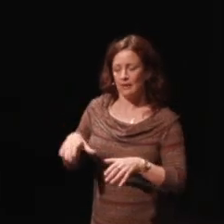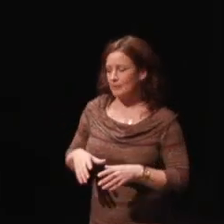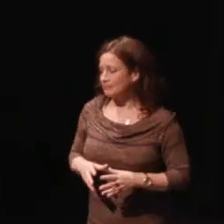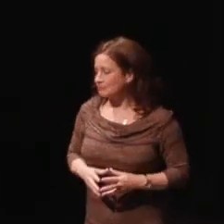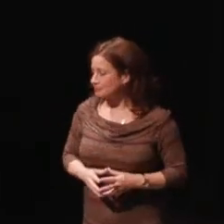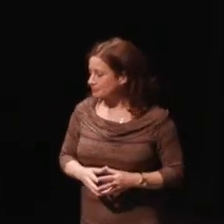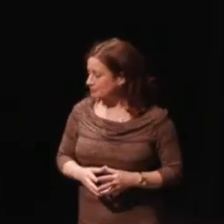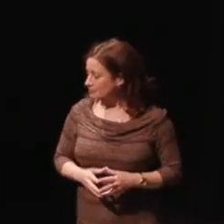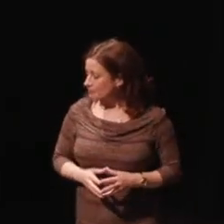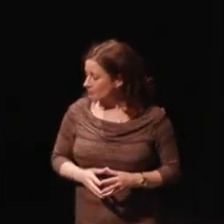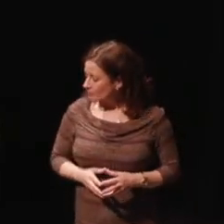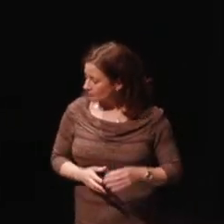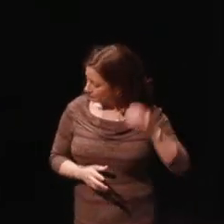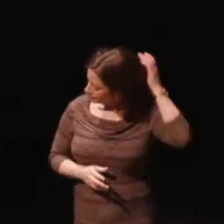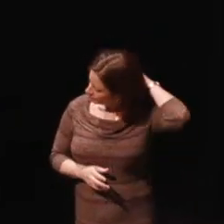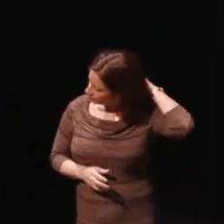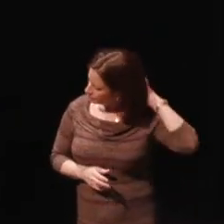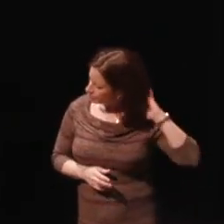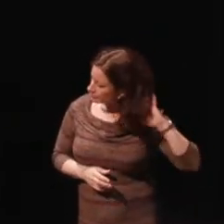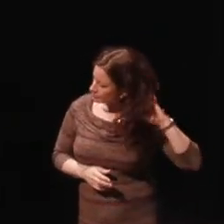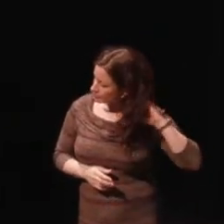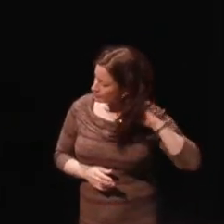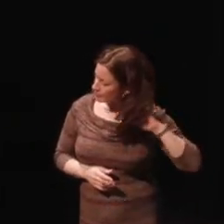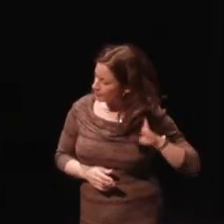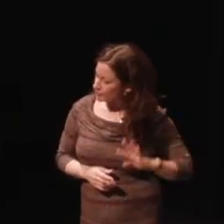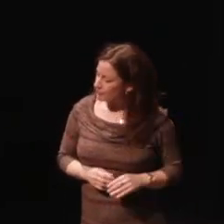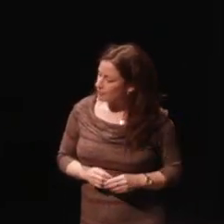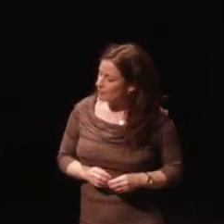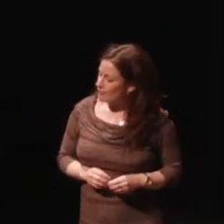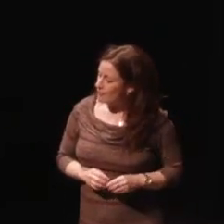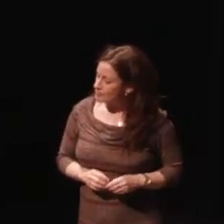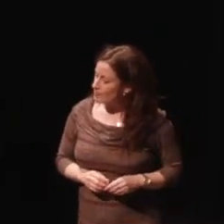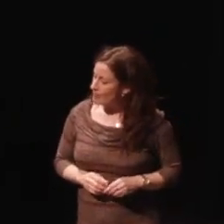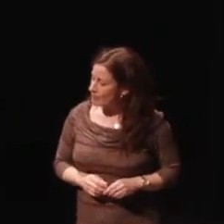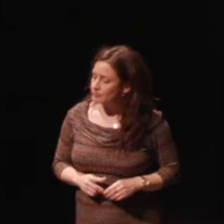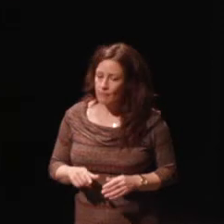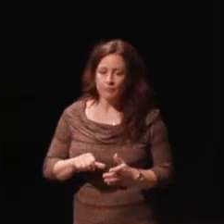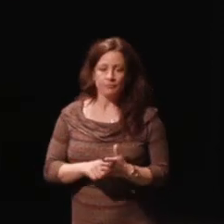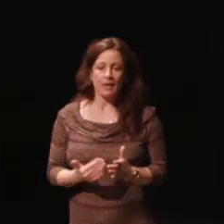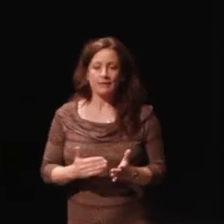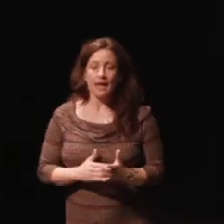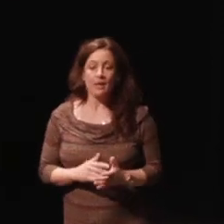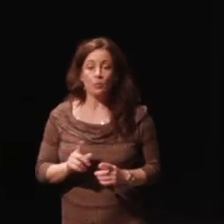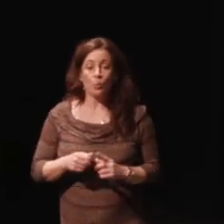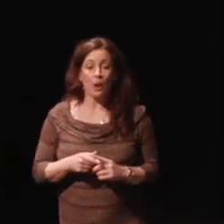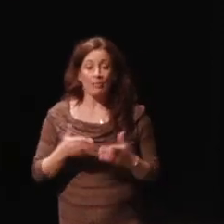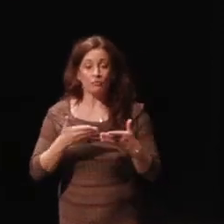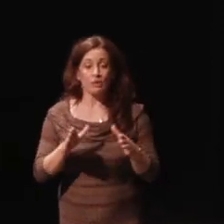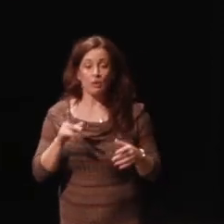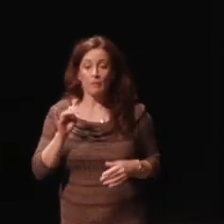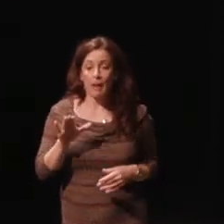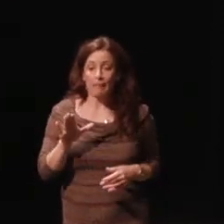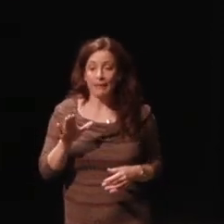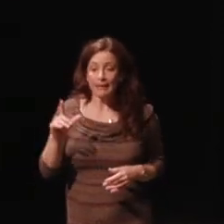So, once again just reiterating that point that by the time the general public hears that a game even exists,